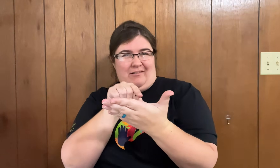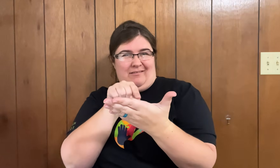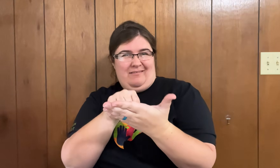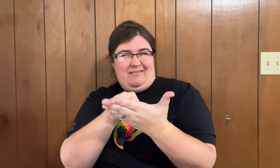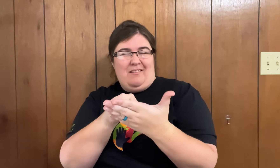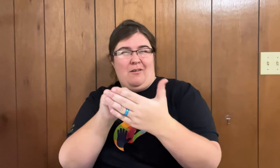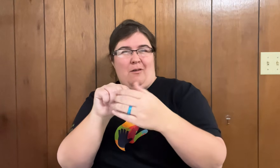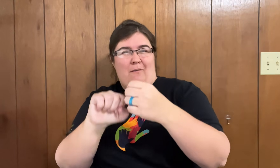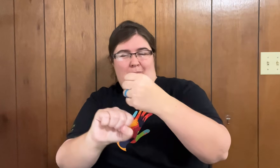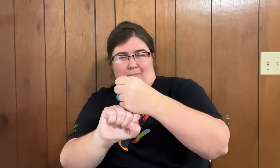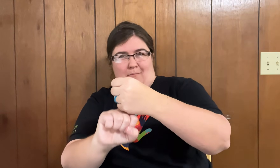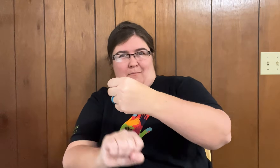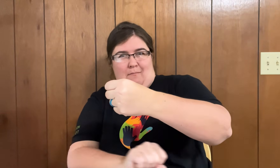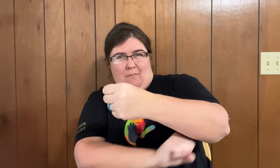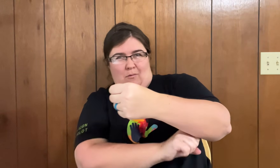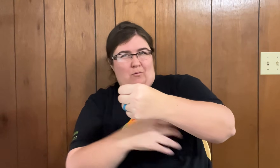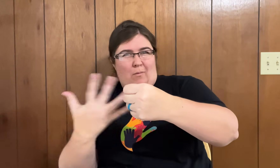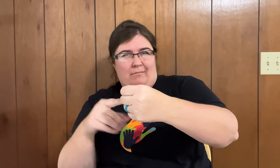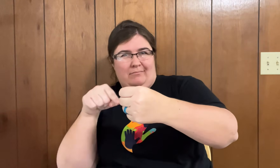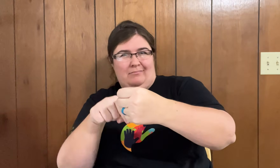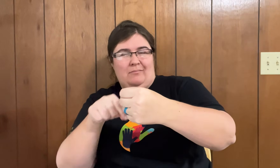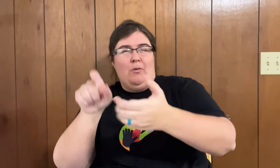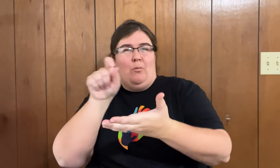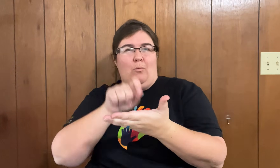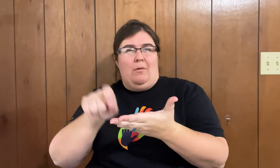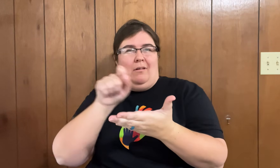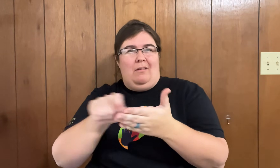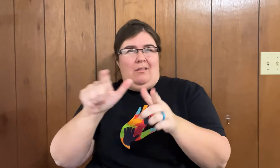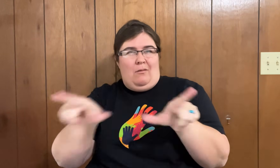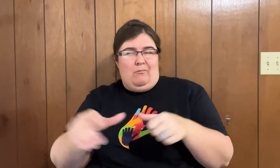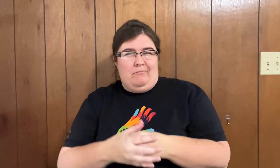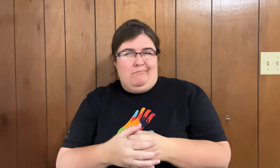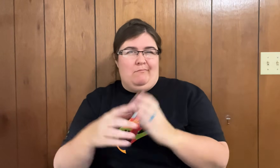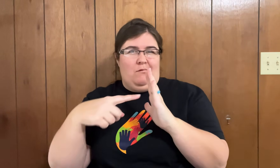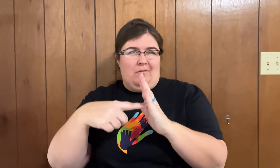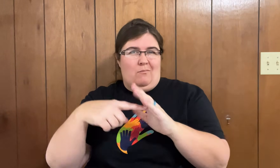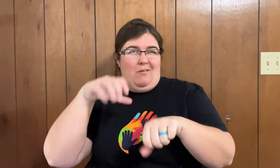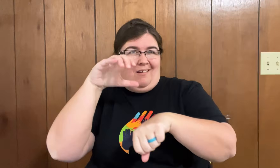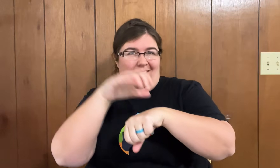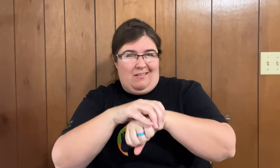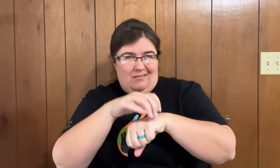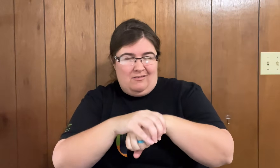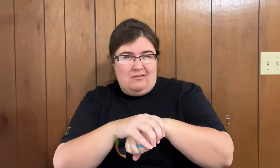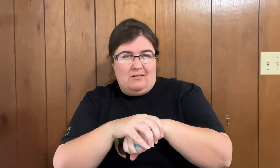Like the dictionaries I mentioned. Their foundation is the written language. For example,